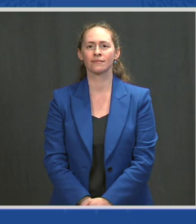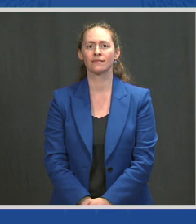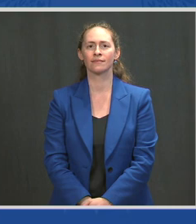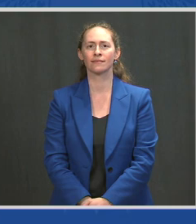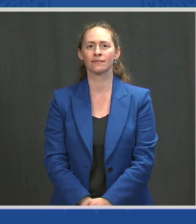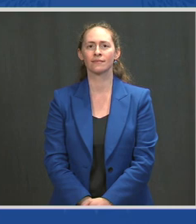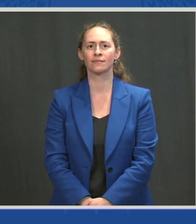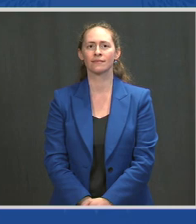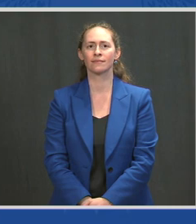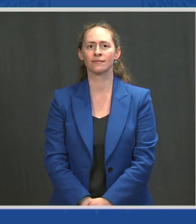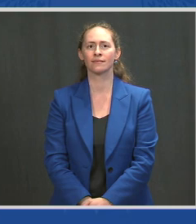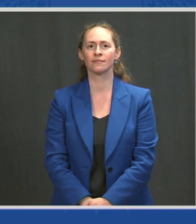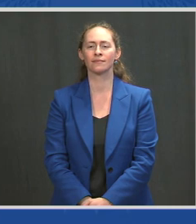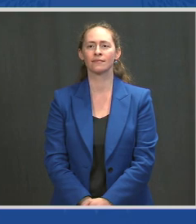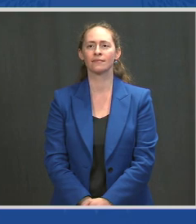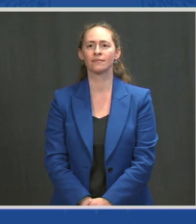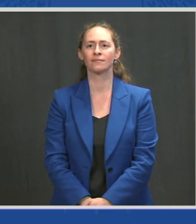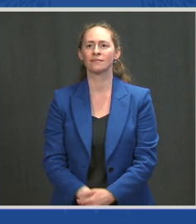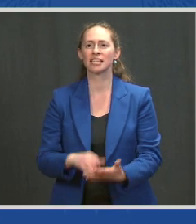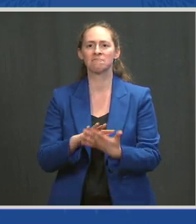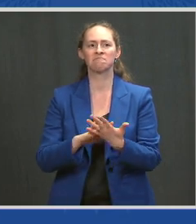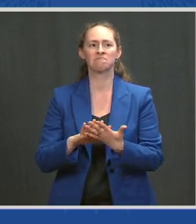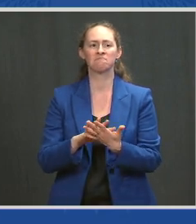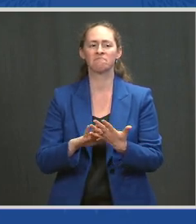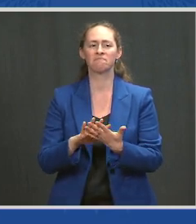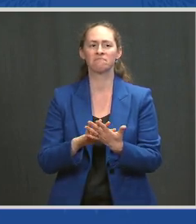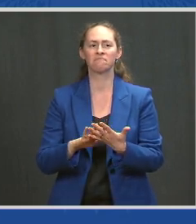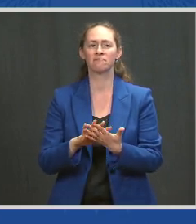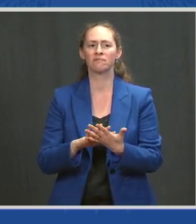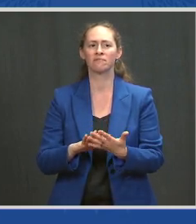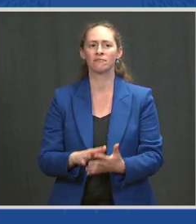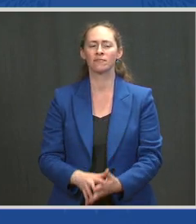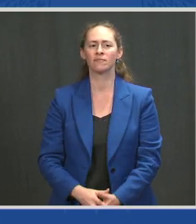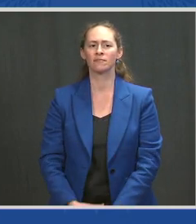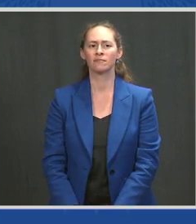the detained Americans, I have hope for. The Press: Say it again; we can't hear you. The President: I said the families